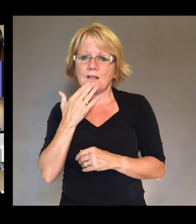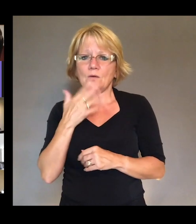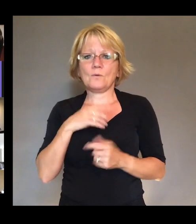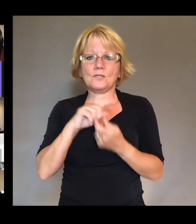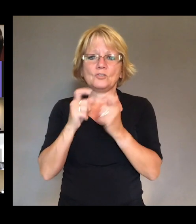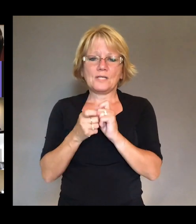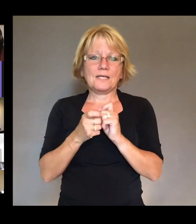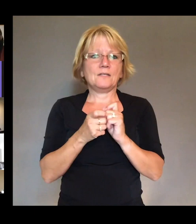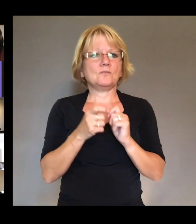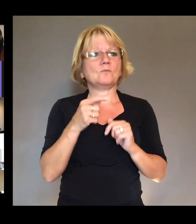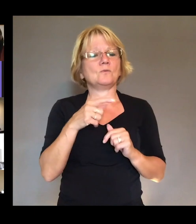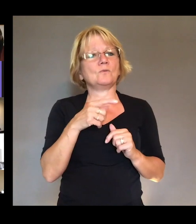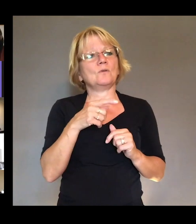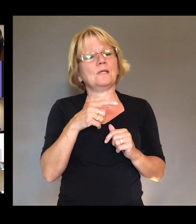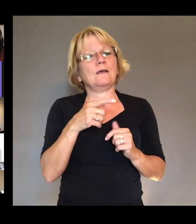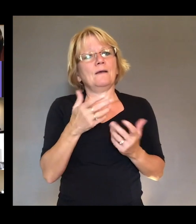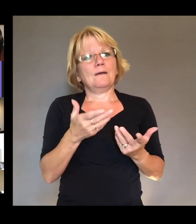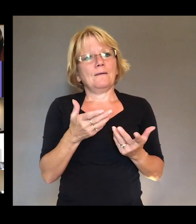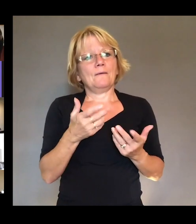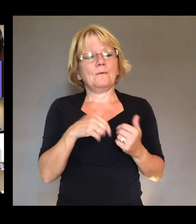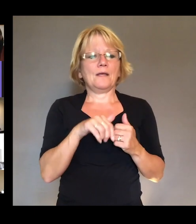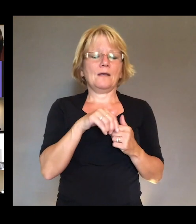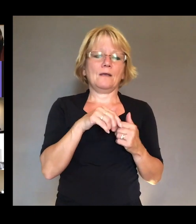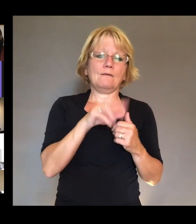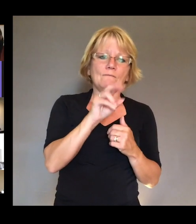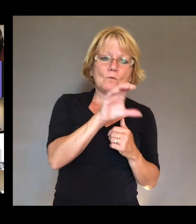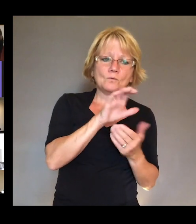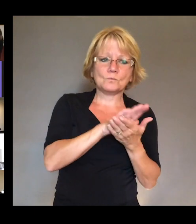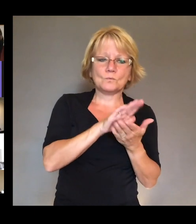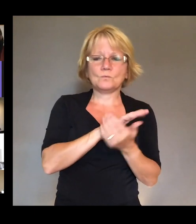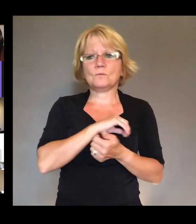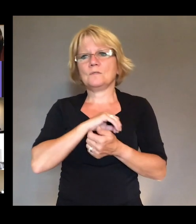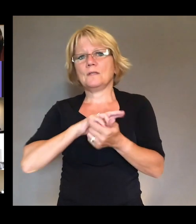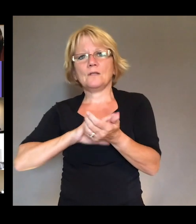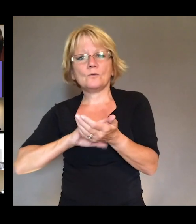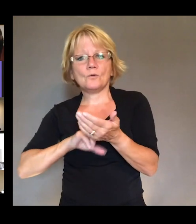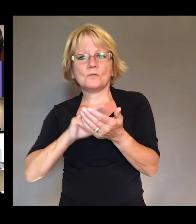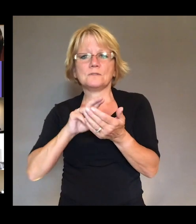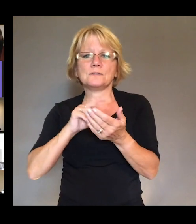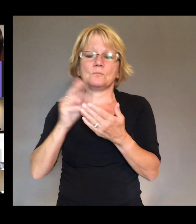where structures are built, whether it be into vocational schools, whether that be into nursing programs